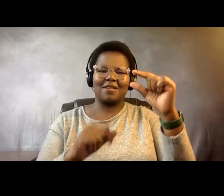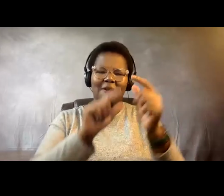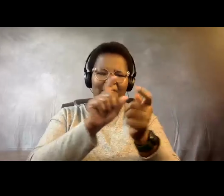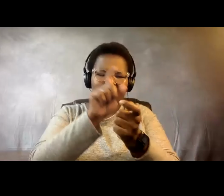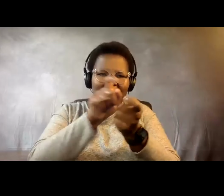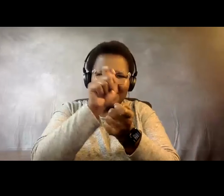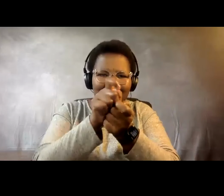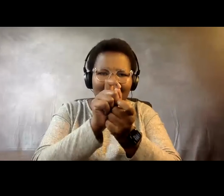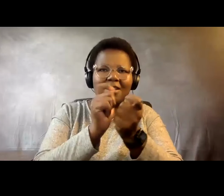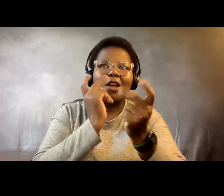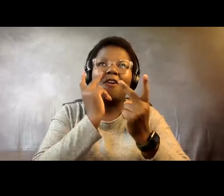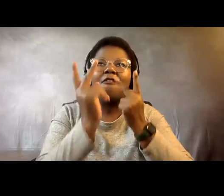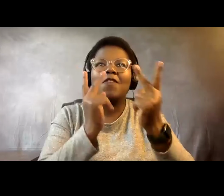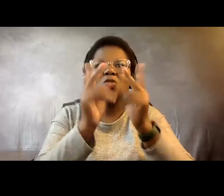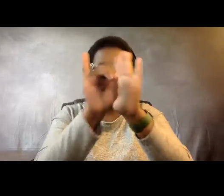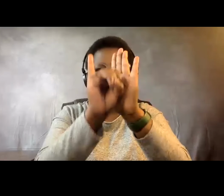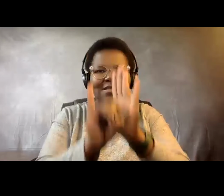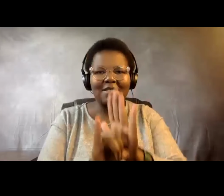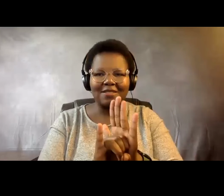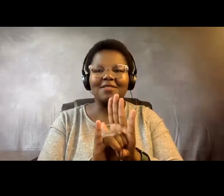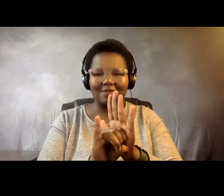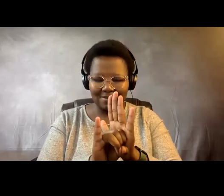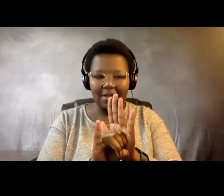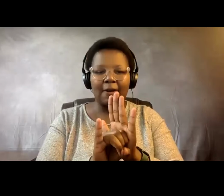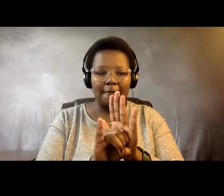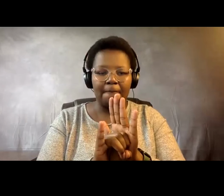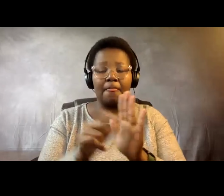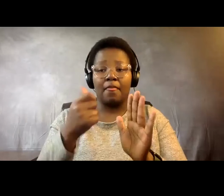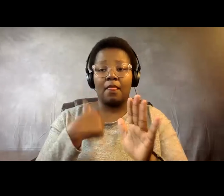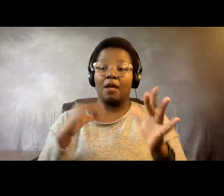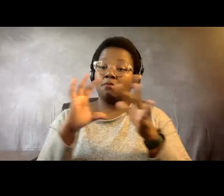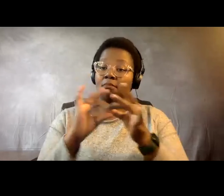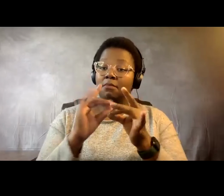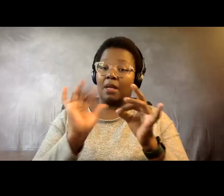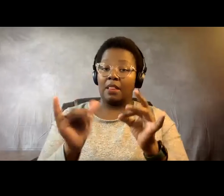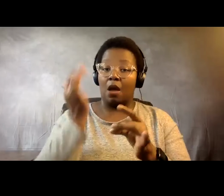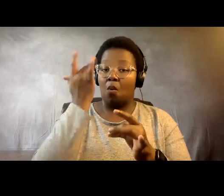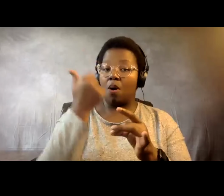visual identity for those. And I'm saying that because you want to avoid developers